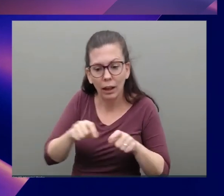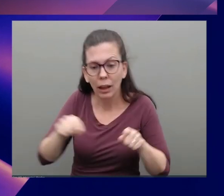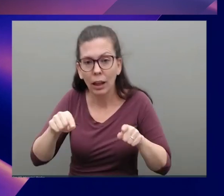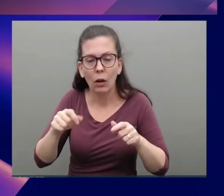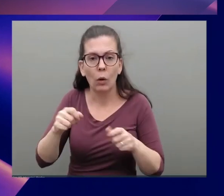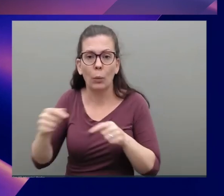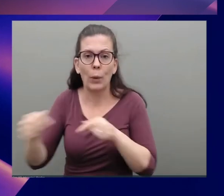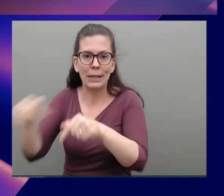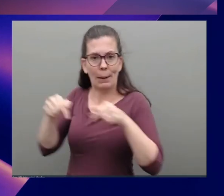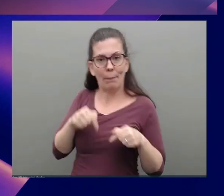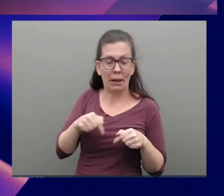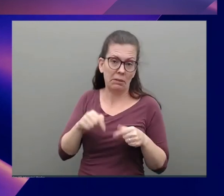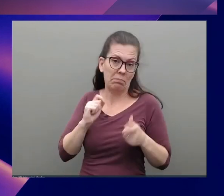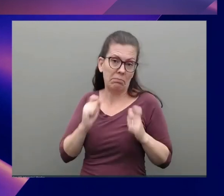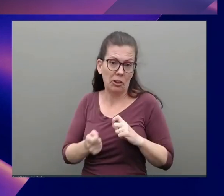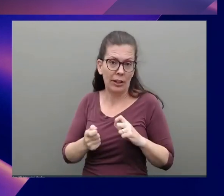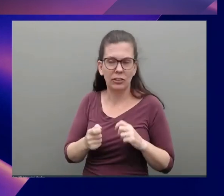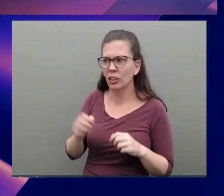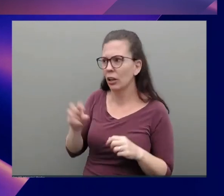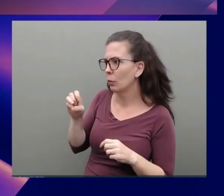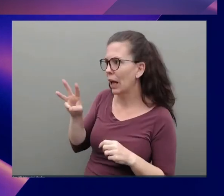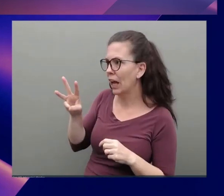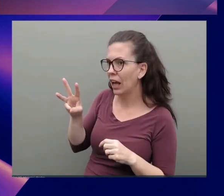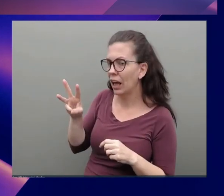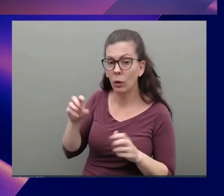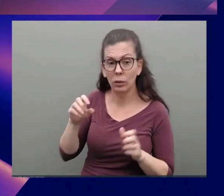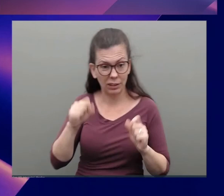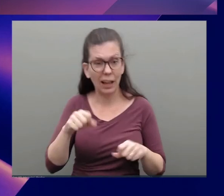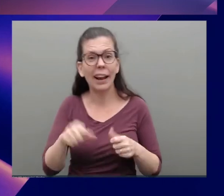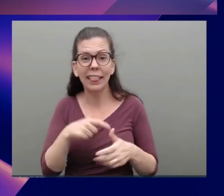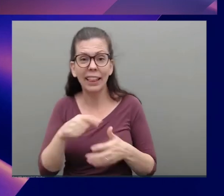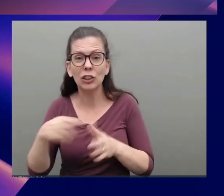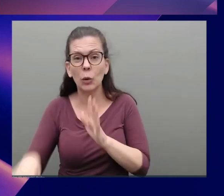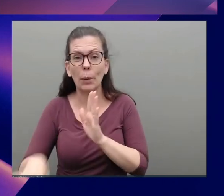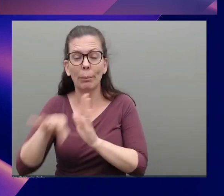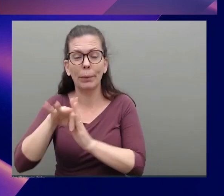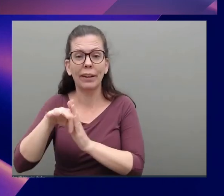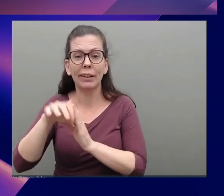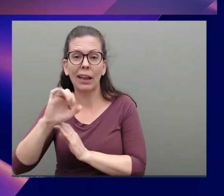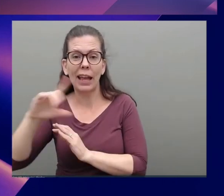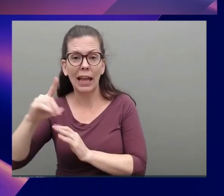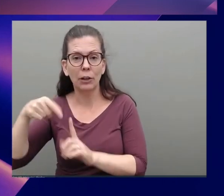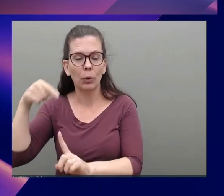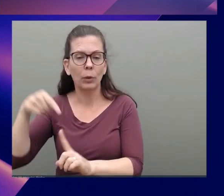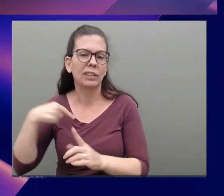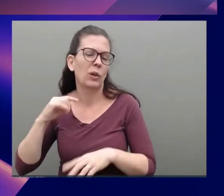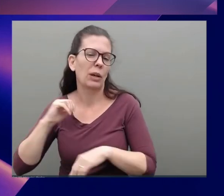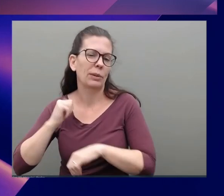And then you can choose an end point. So essentially, in this case, I'll just create a Lambda function and the Lambda function can call something.